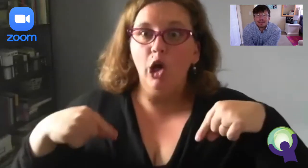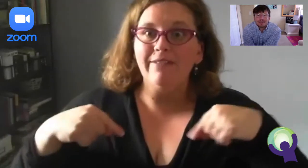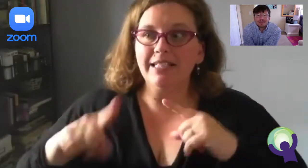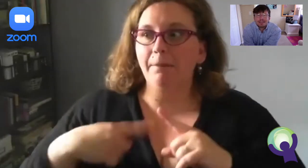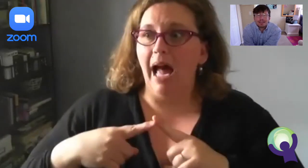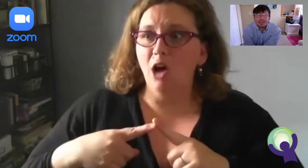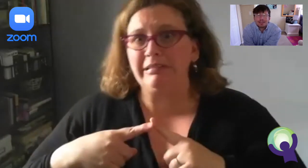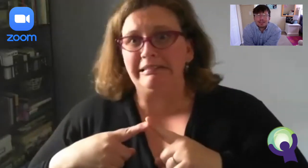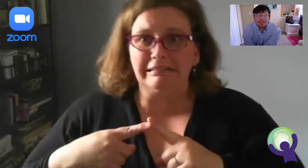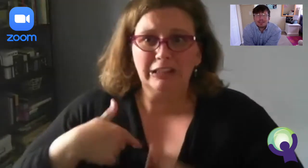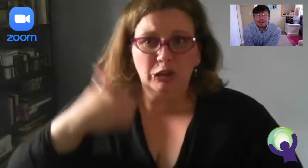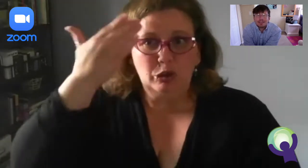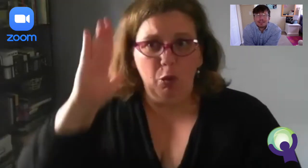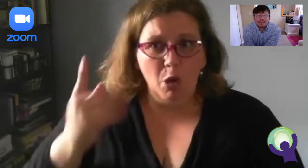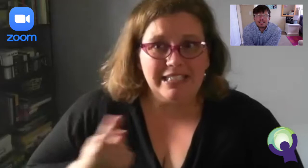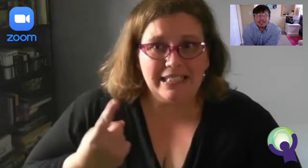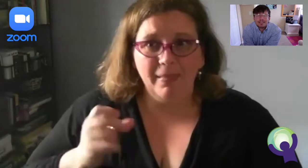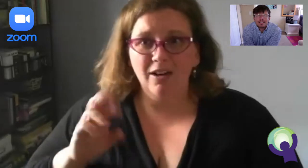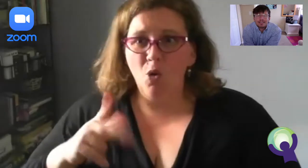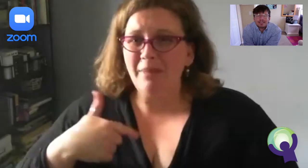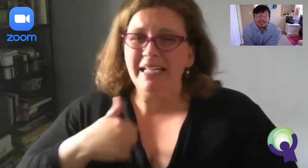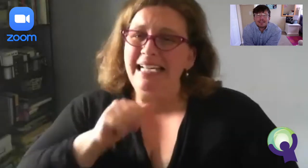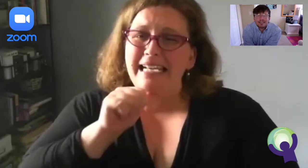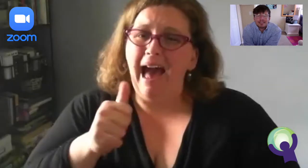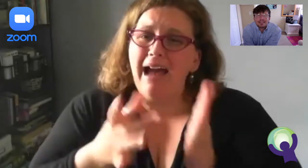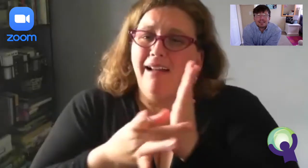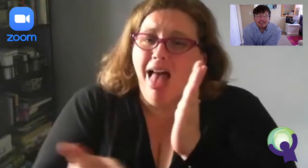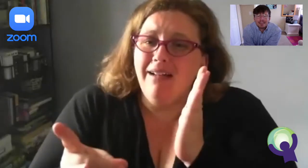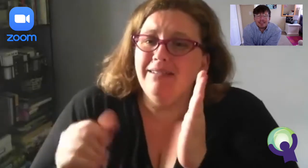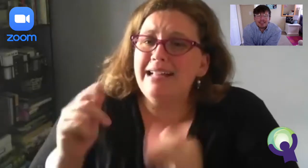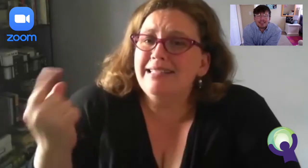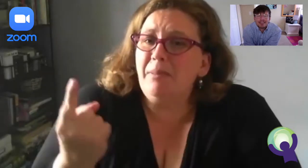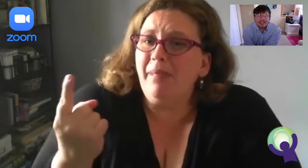I think that makes me less nervous about if I don't know something or